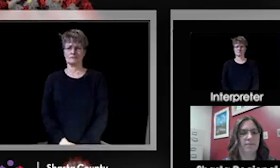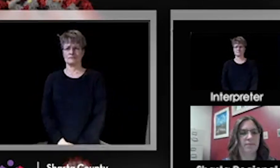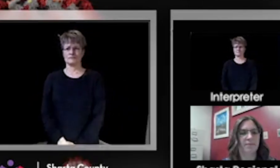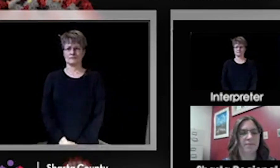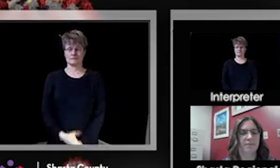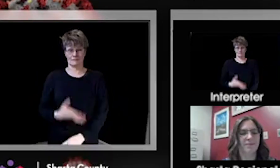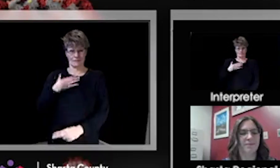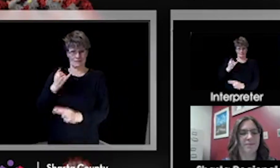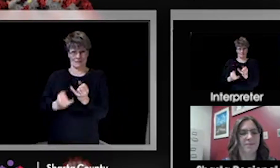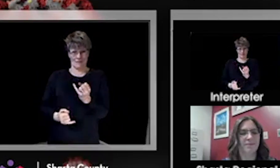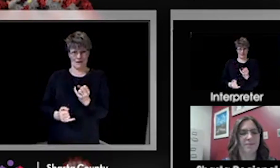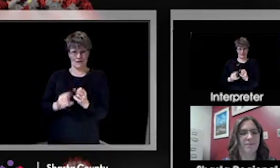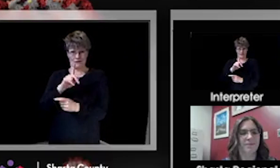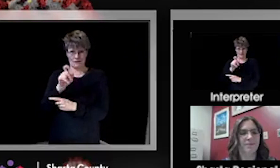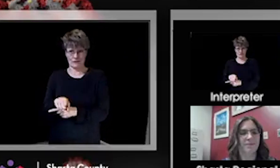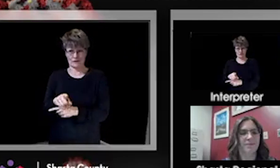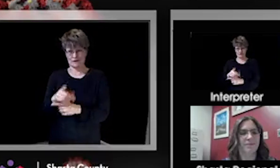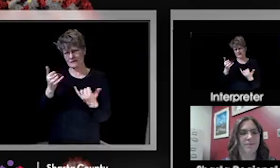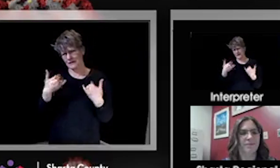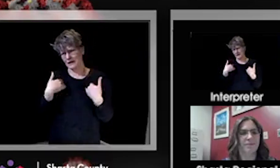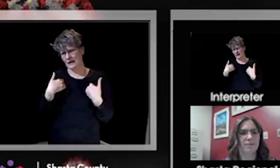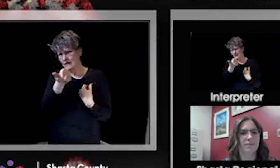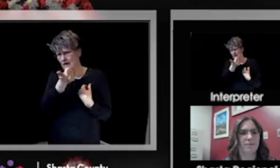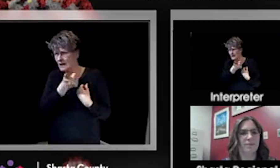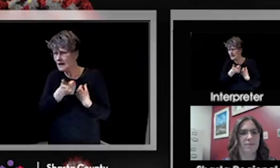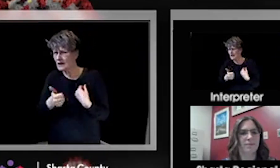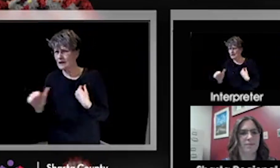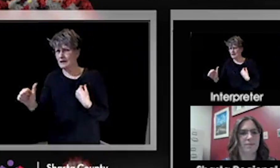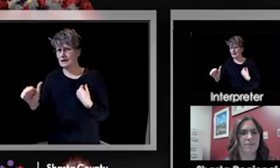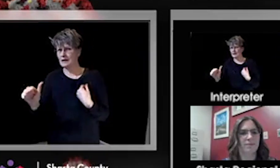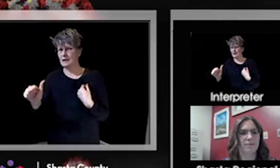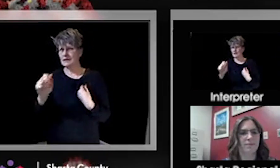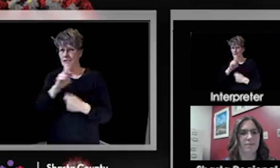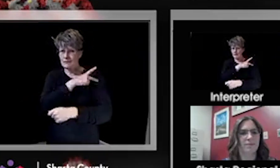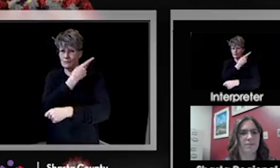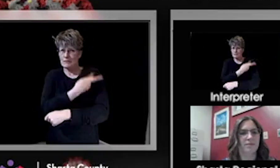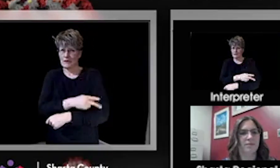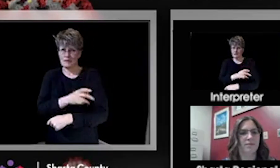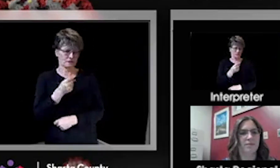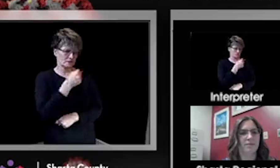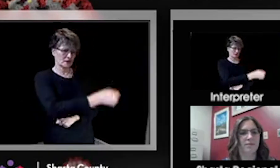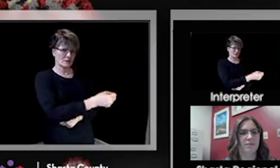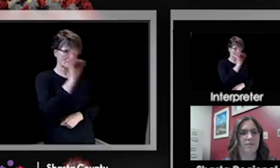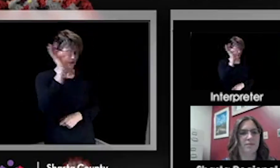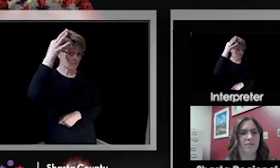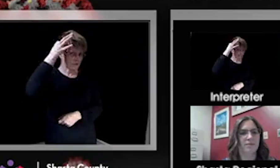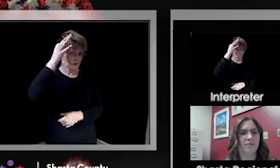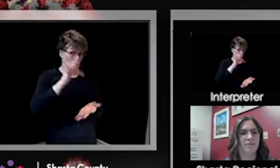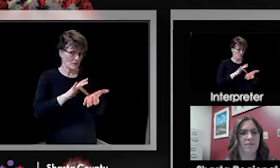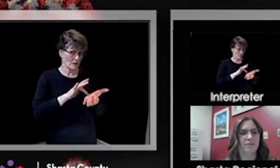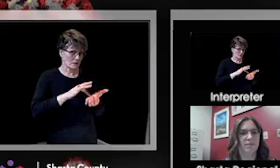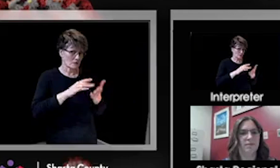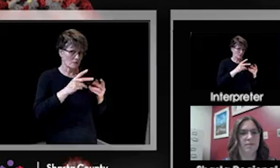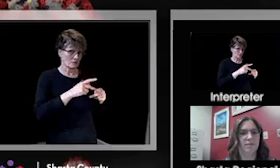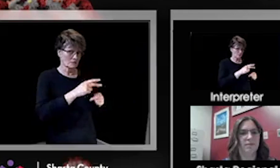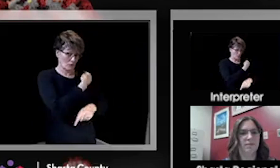any patients at the Federal Medical Station or currently being treated?